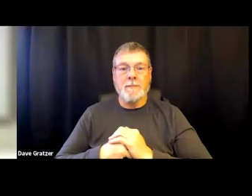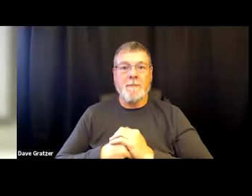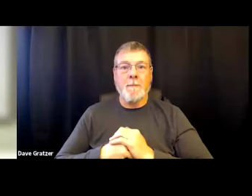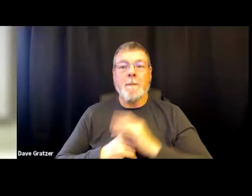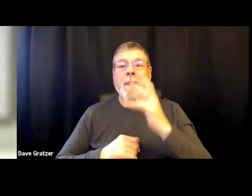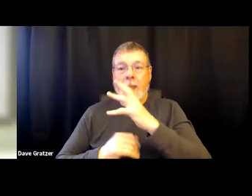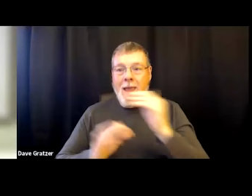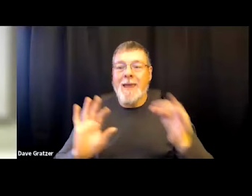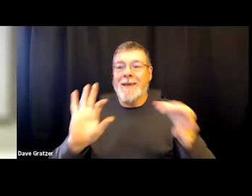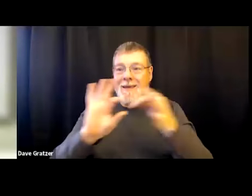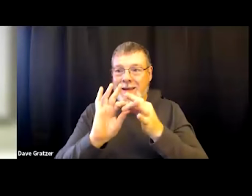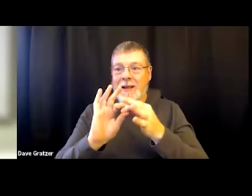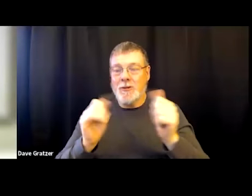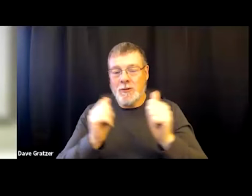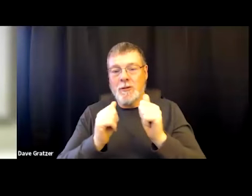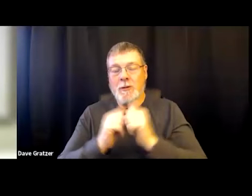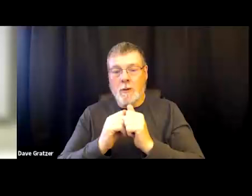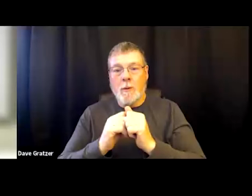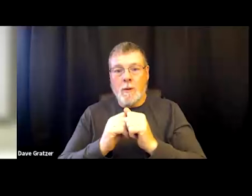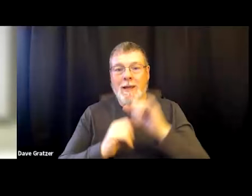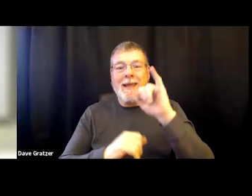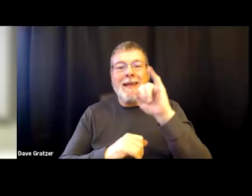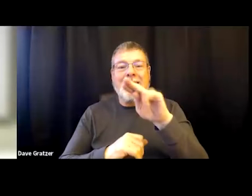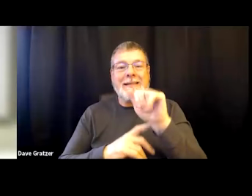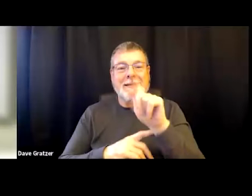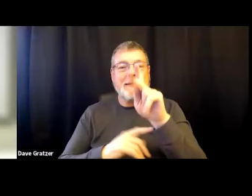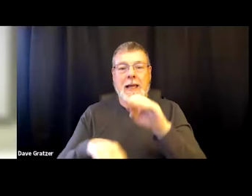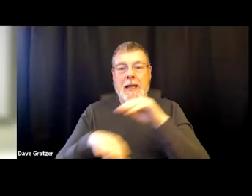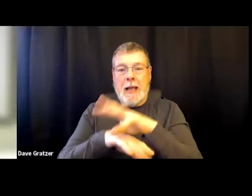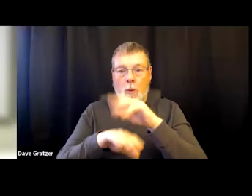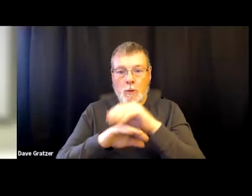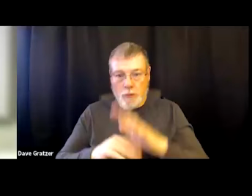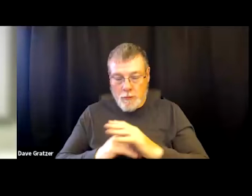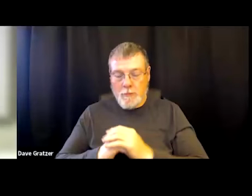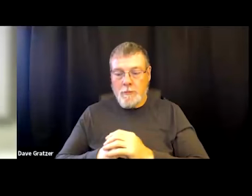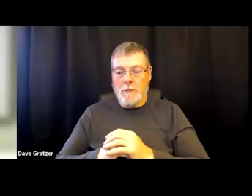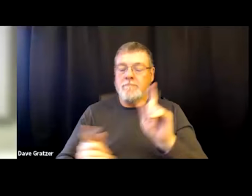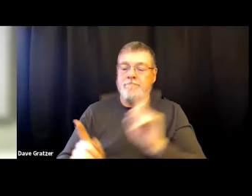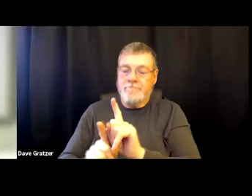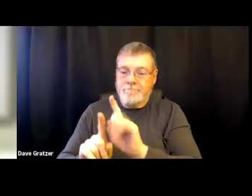and connection with intake counselors, triage to specialized services,